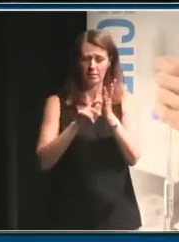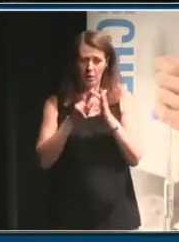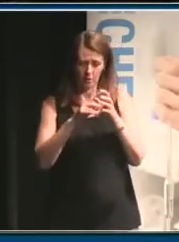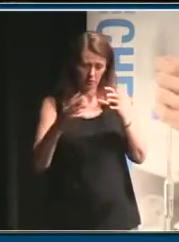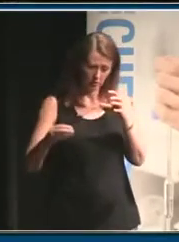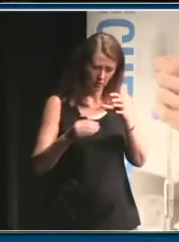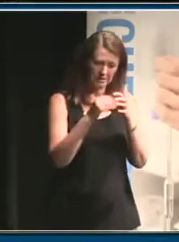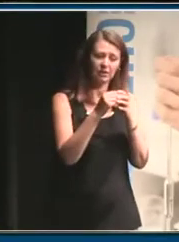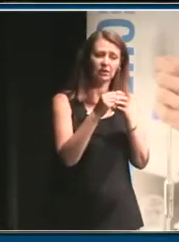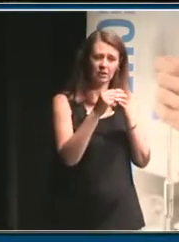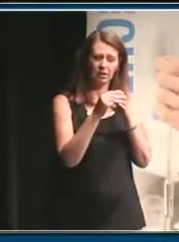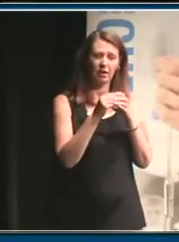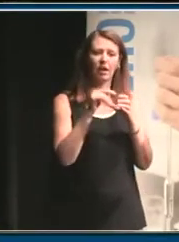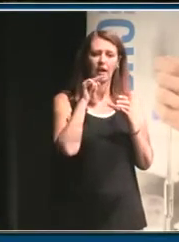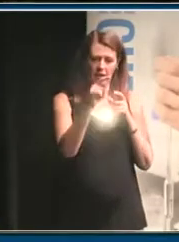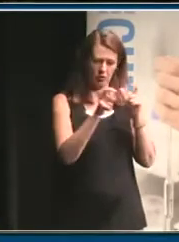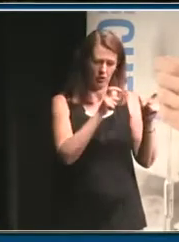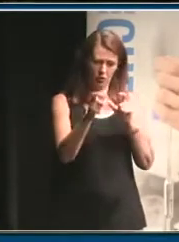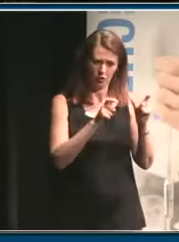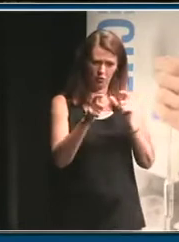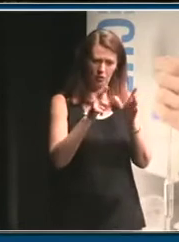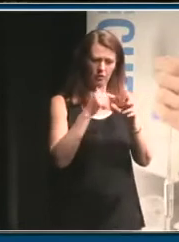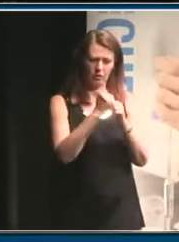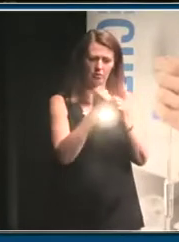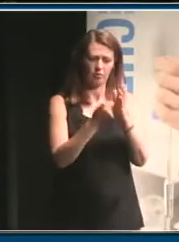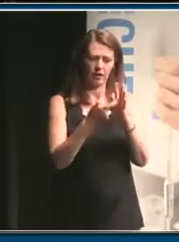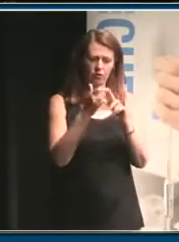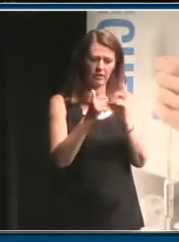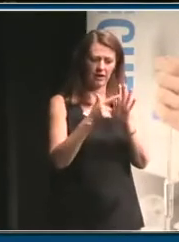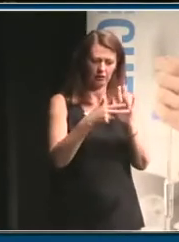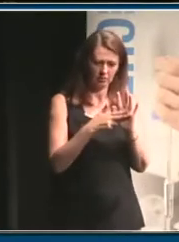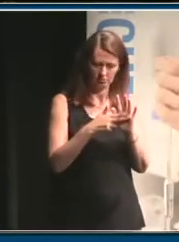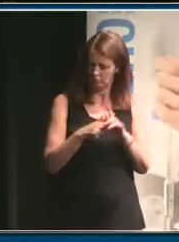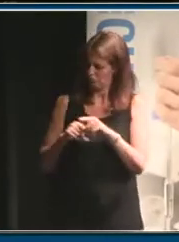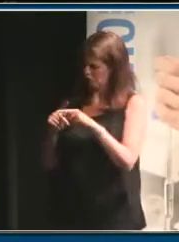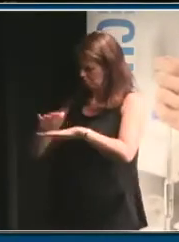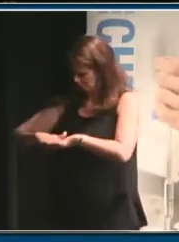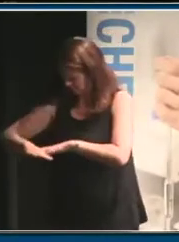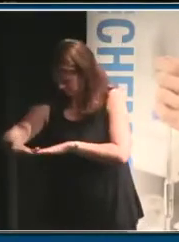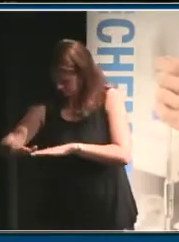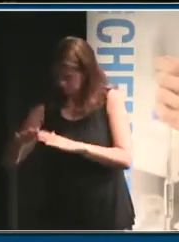the interface and controls the aggregation. What is asphalt pavement? An organic polymer wrapped